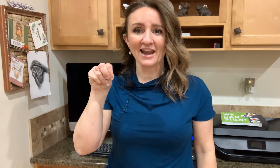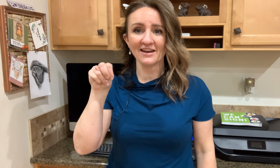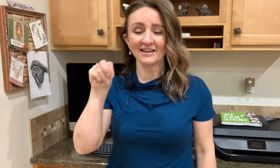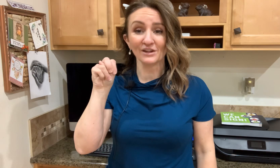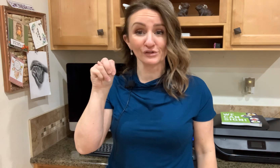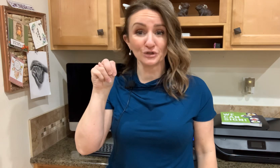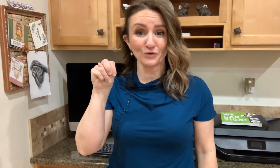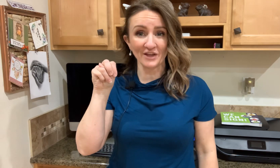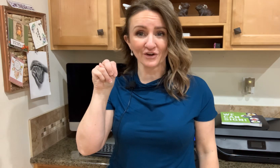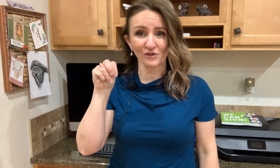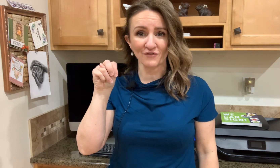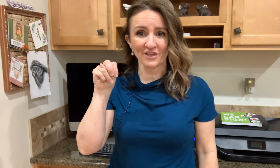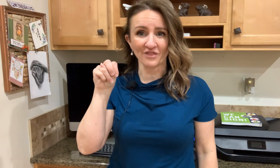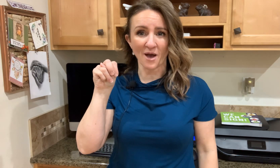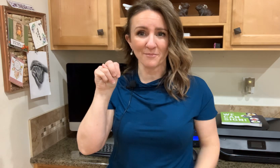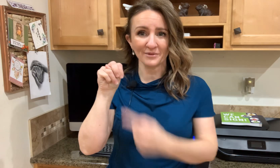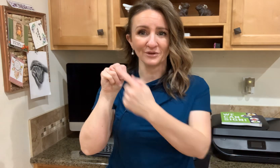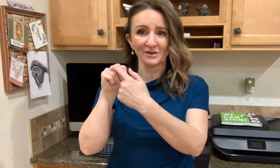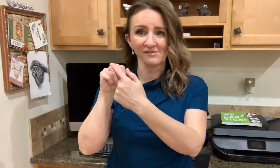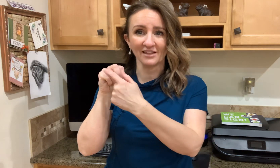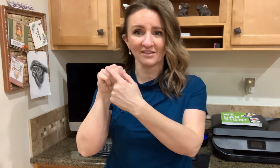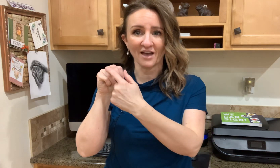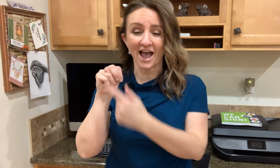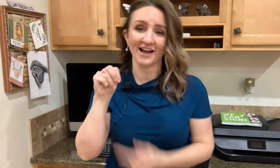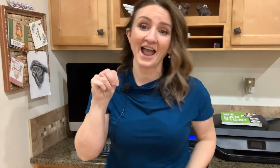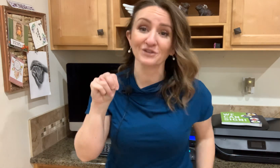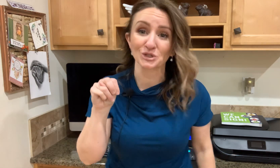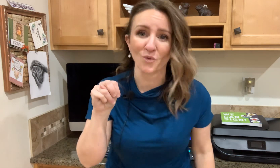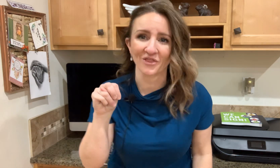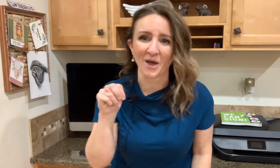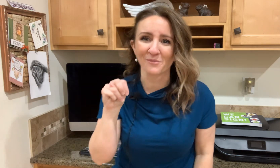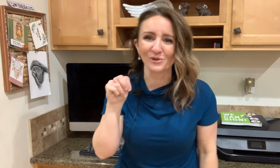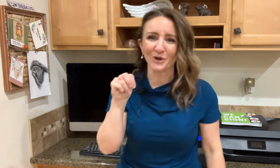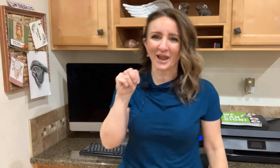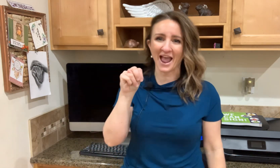is two fingers over the thumb you can see the thumb, I have a short thumb so you